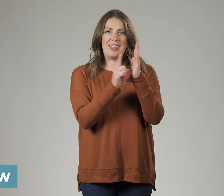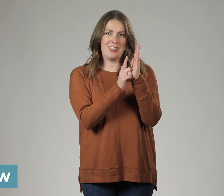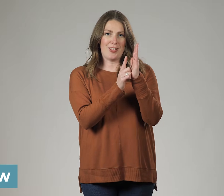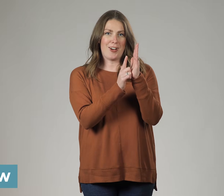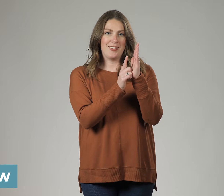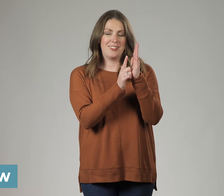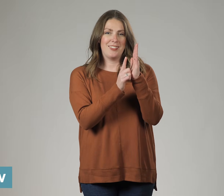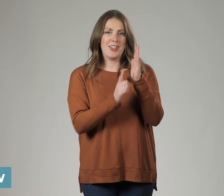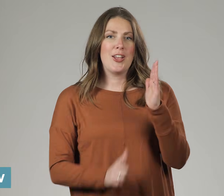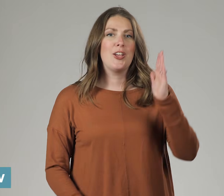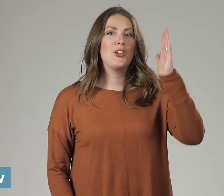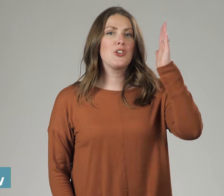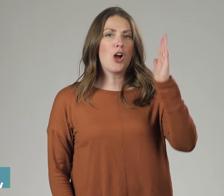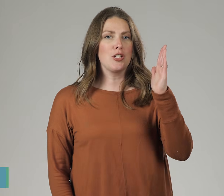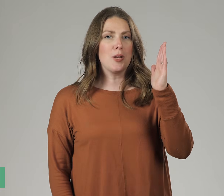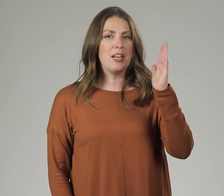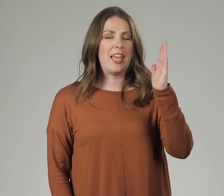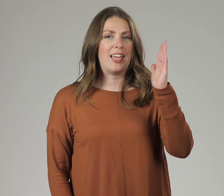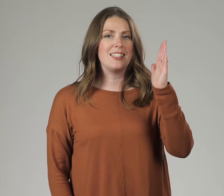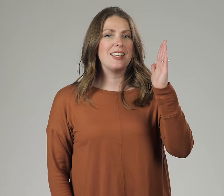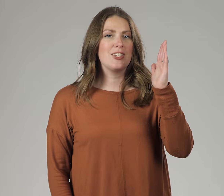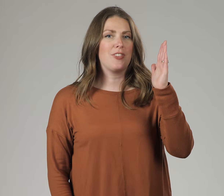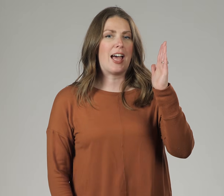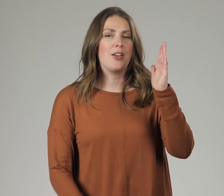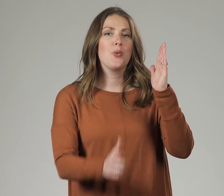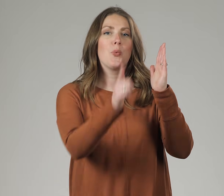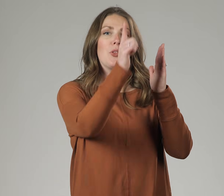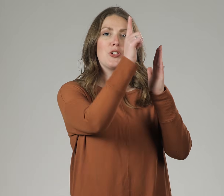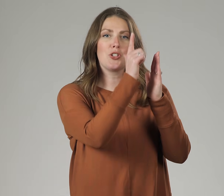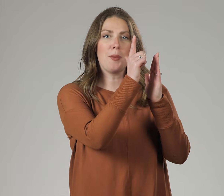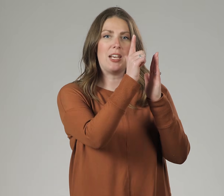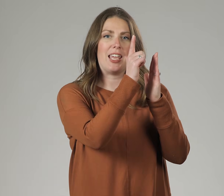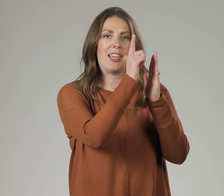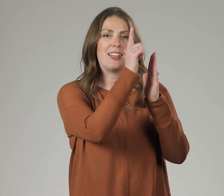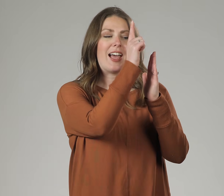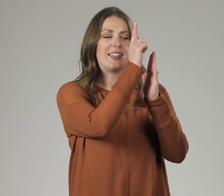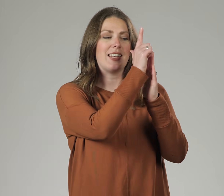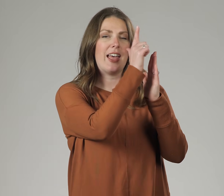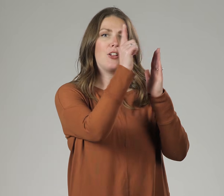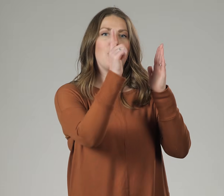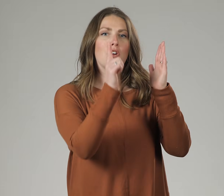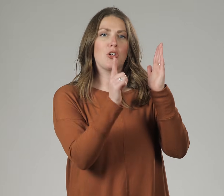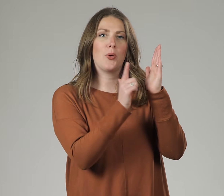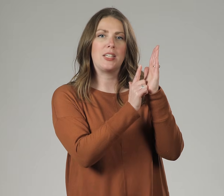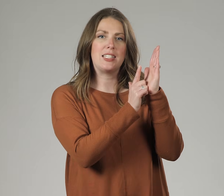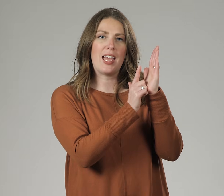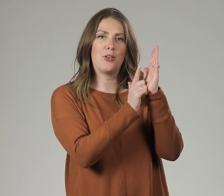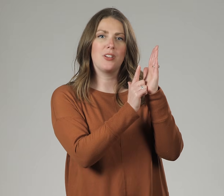In-law. Your non-dominant hand is flat with your dominant hand as an L going down